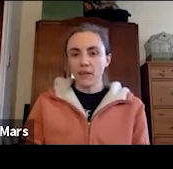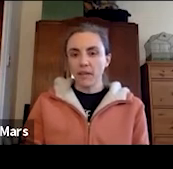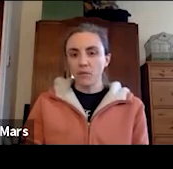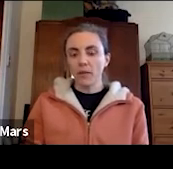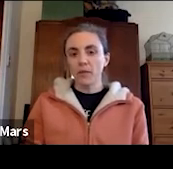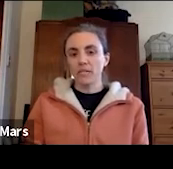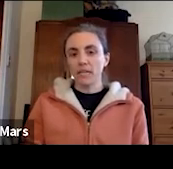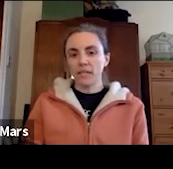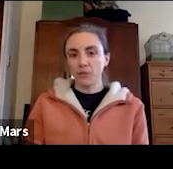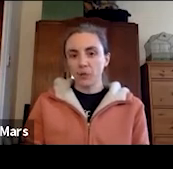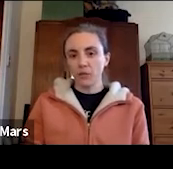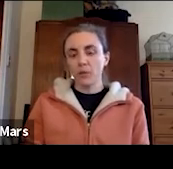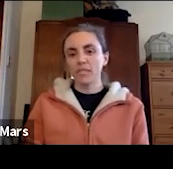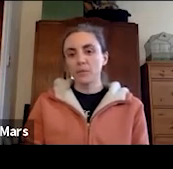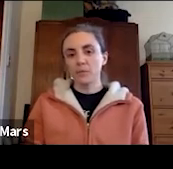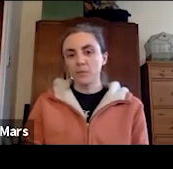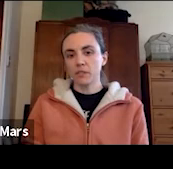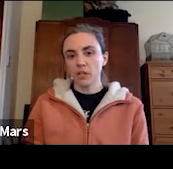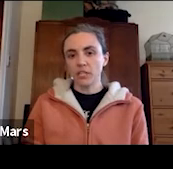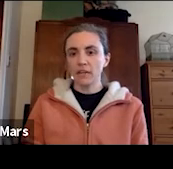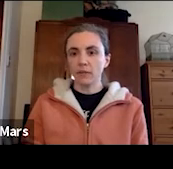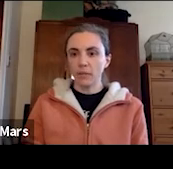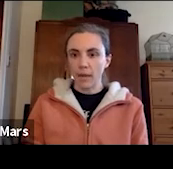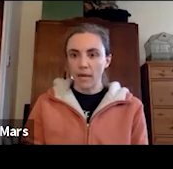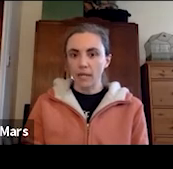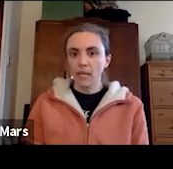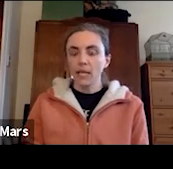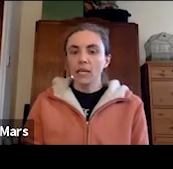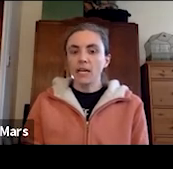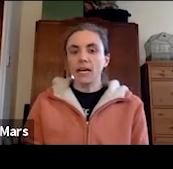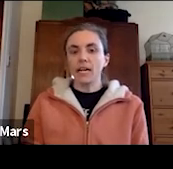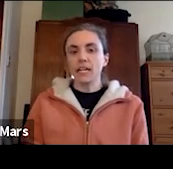me when I was in high school and when my symptoms started to get really bad.